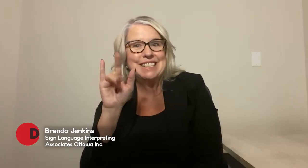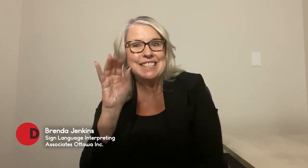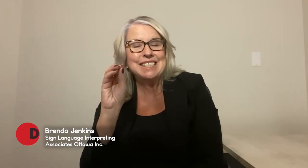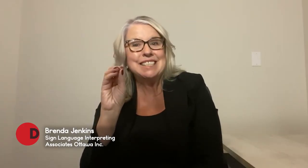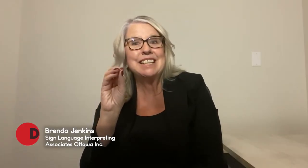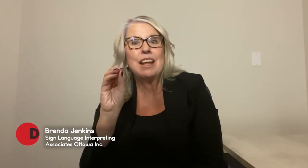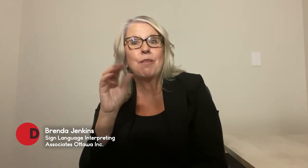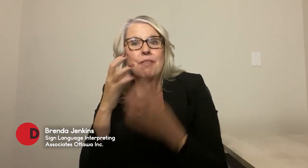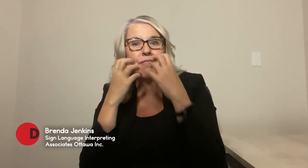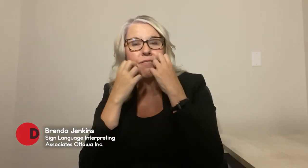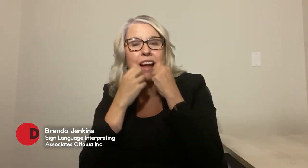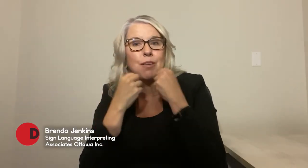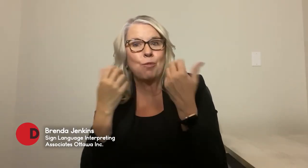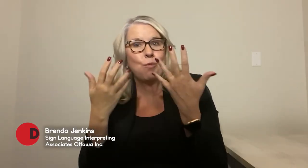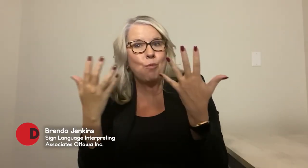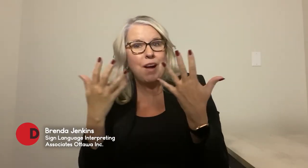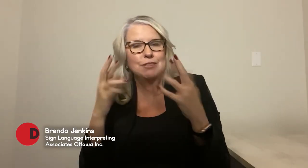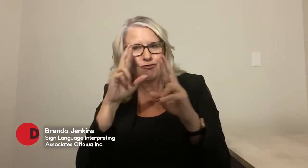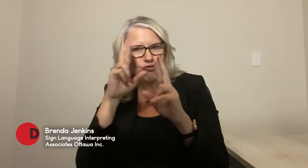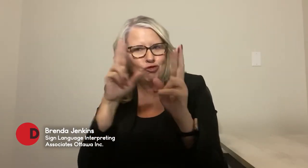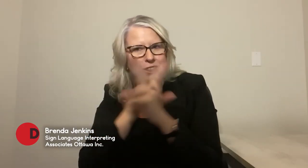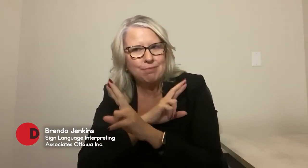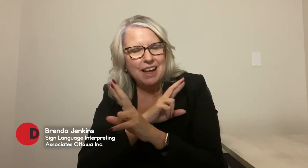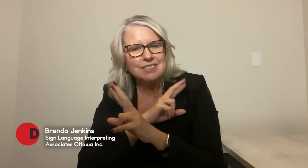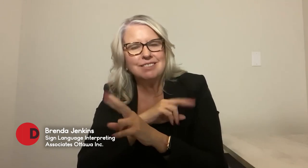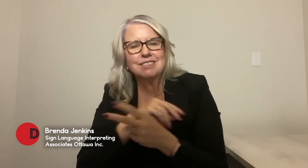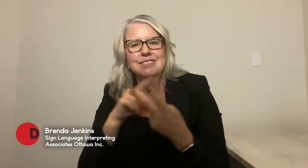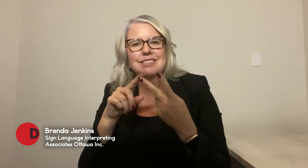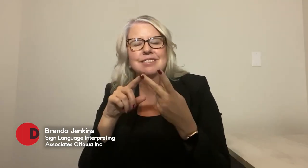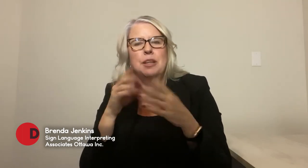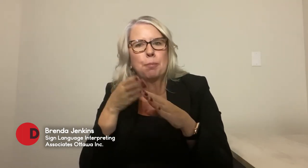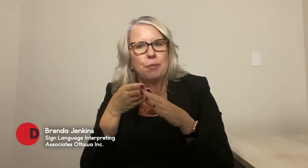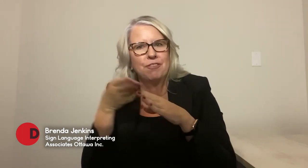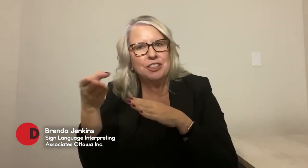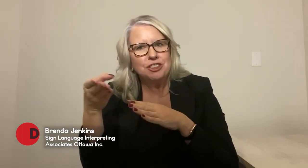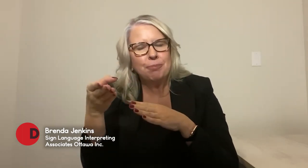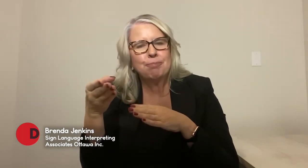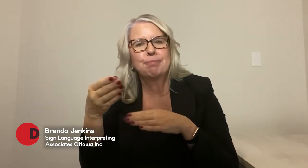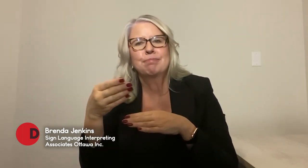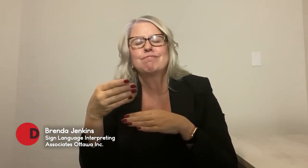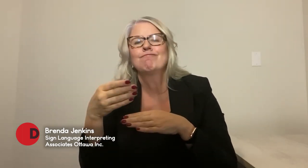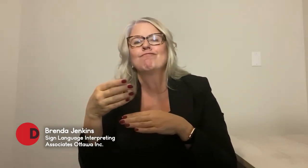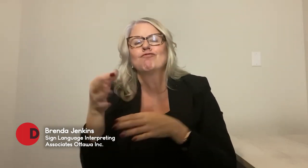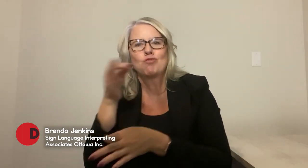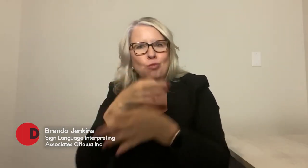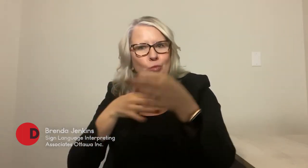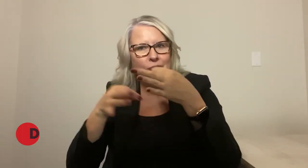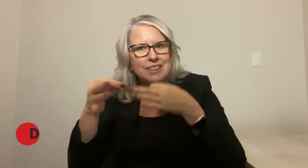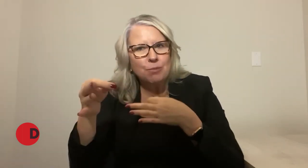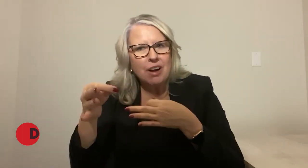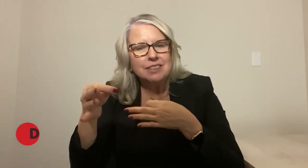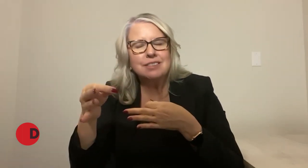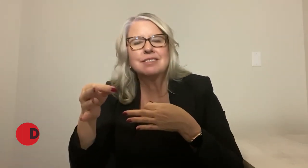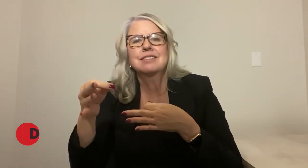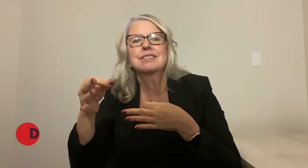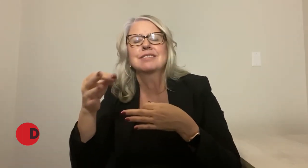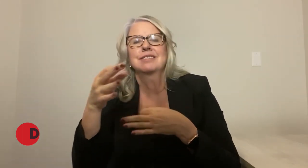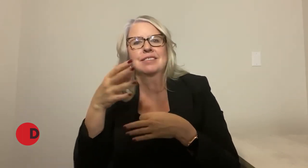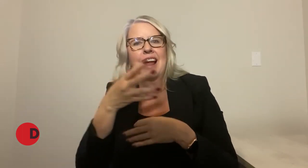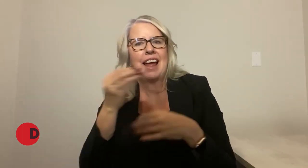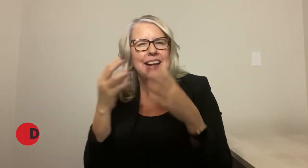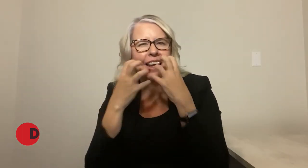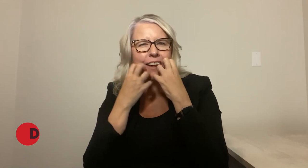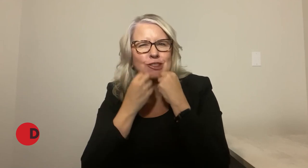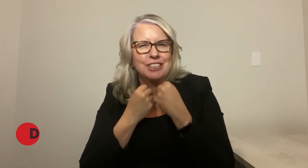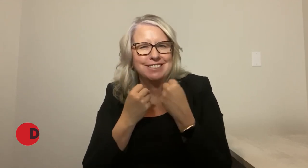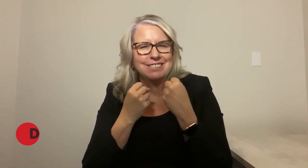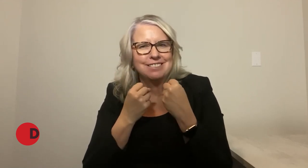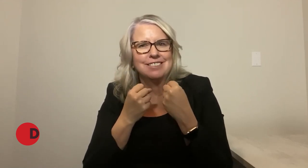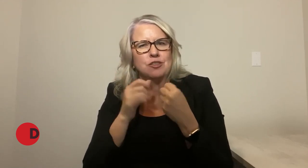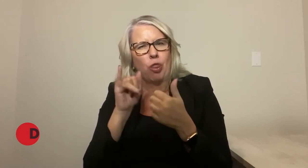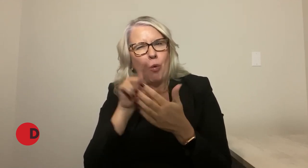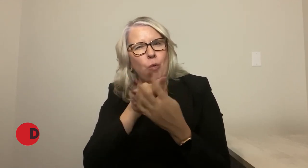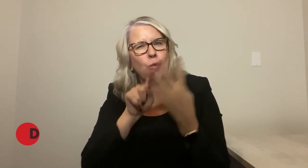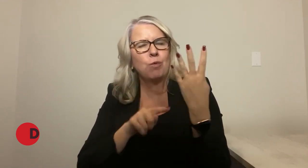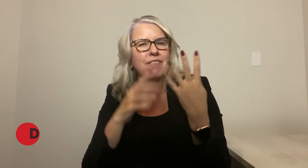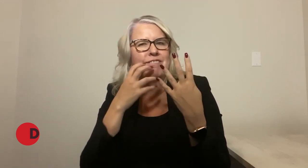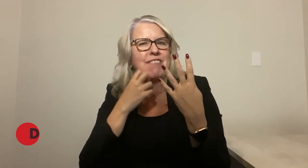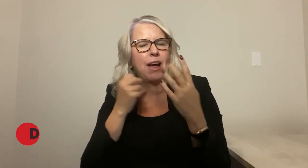SLIAO values respect, professionalism, reciprocity and caring..